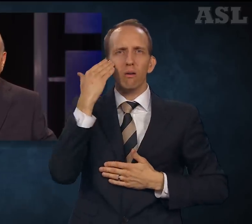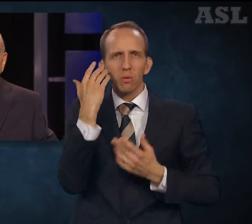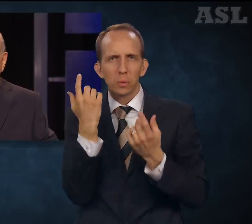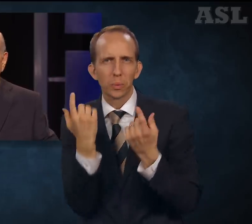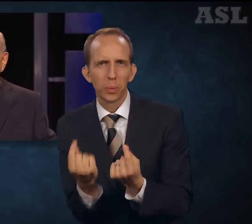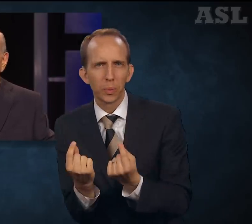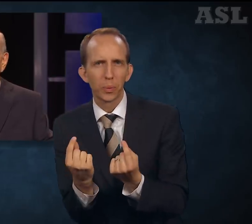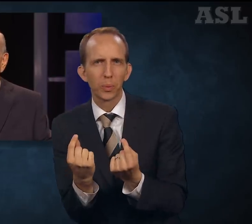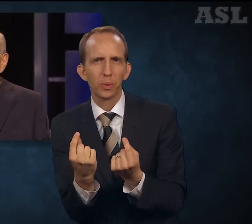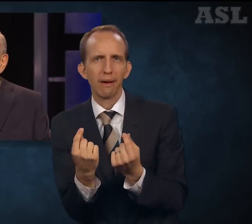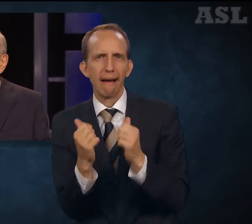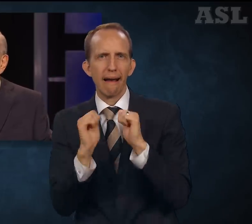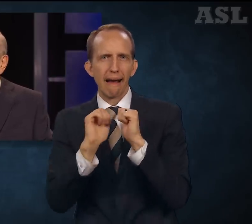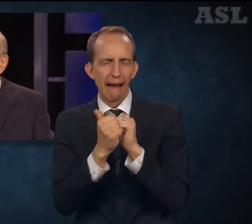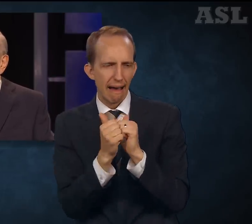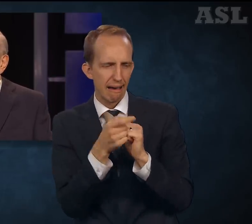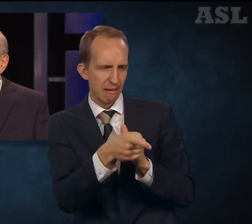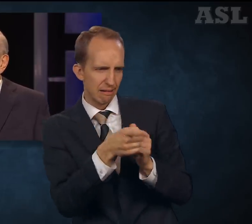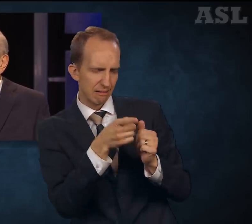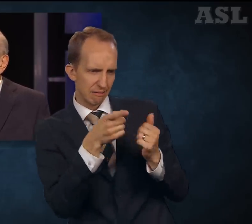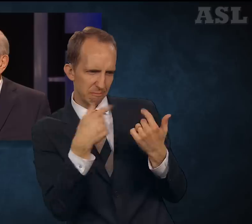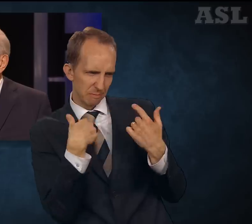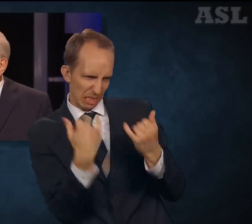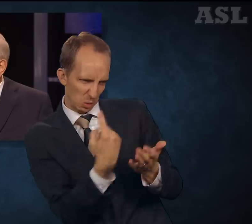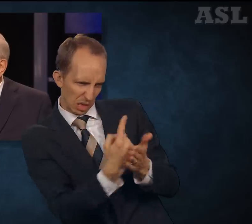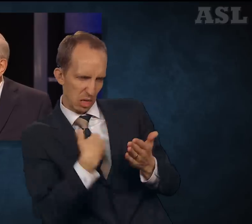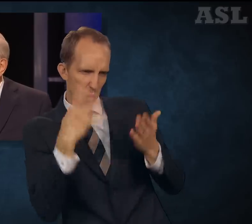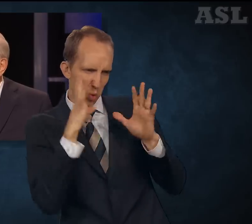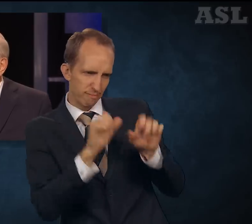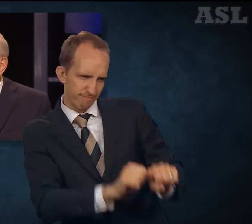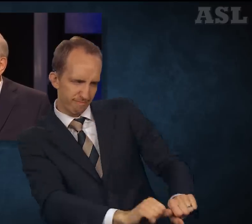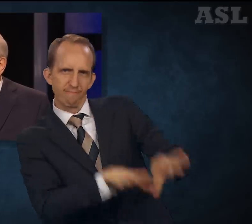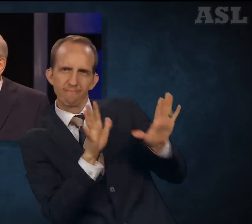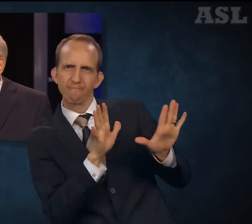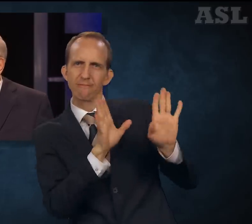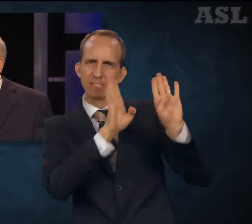BE GUIDED TO KNOW BOTH WHAT